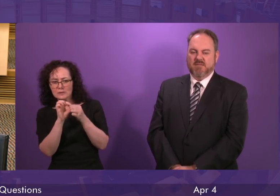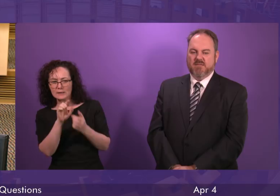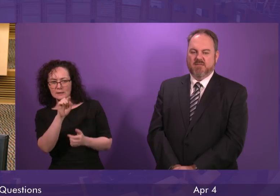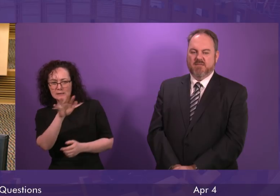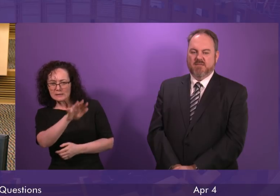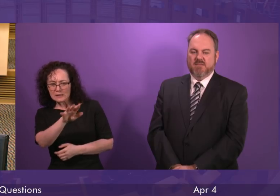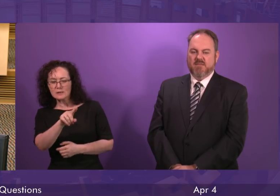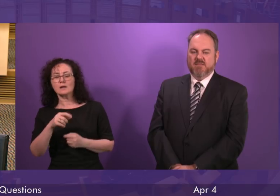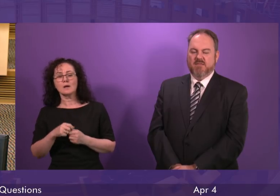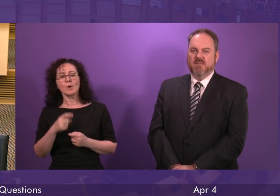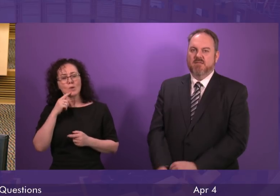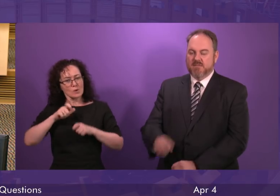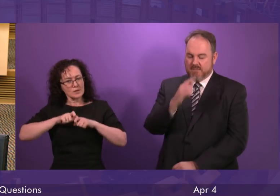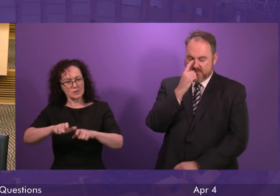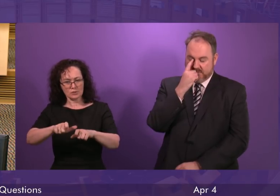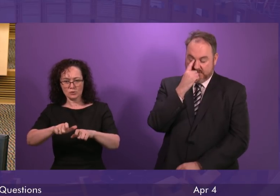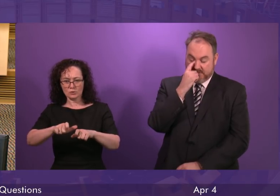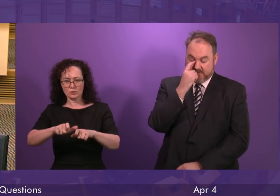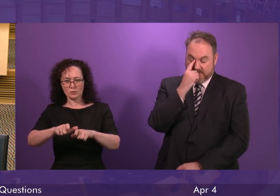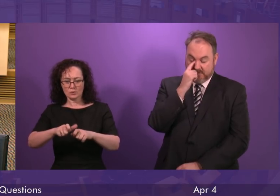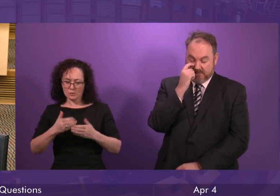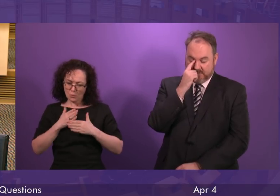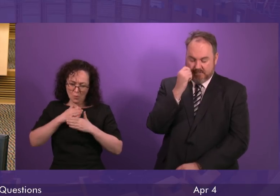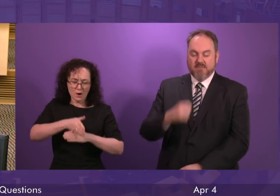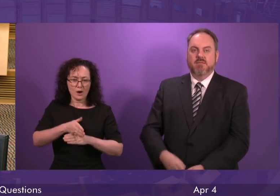the action that I have outlined in the chamber today to ensure that teacher numbers continue